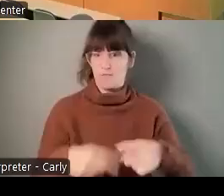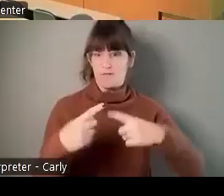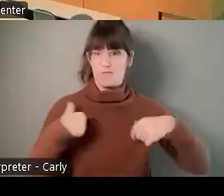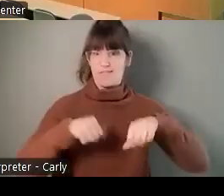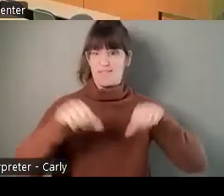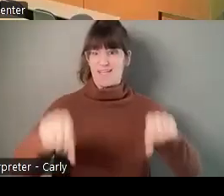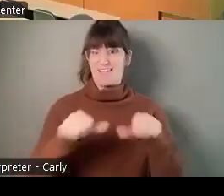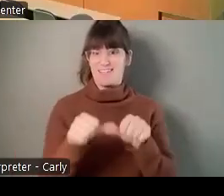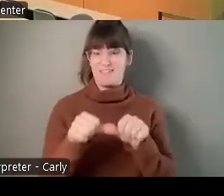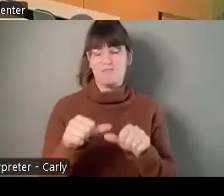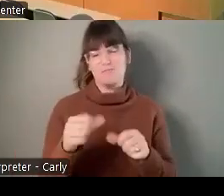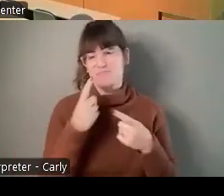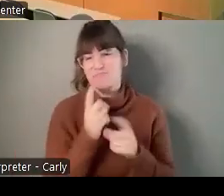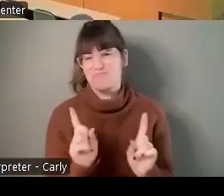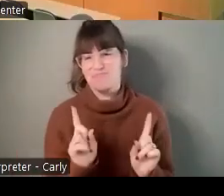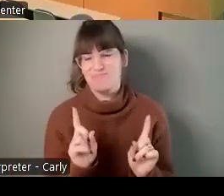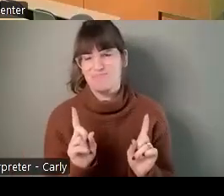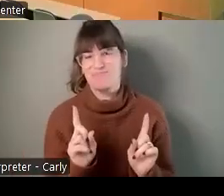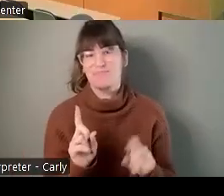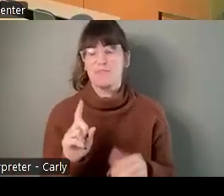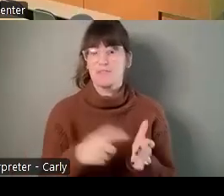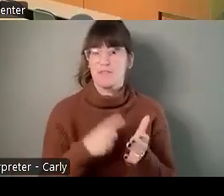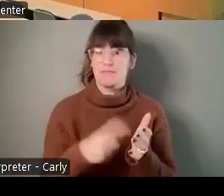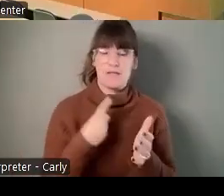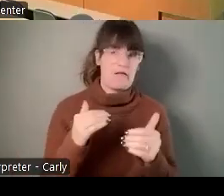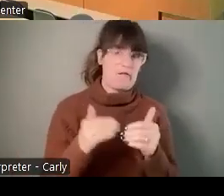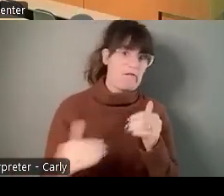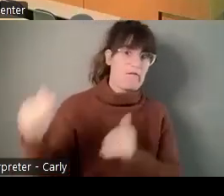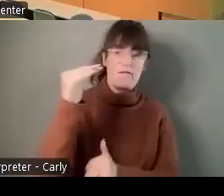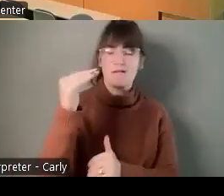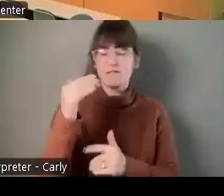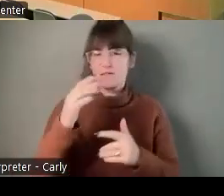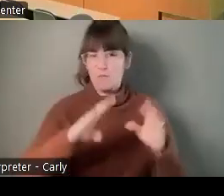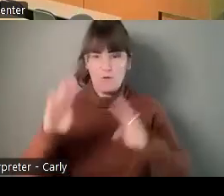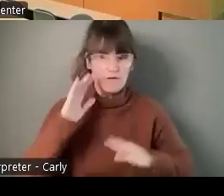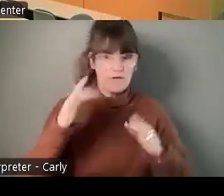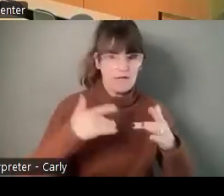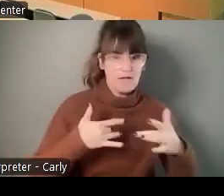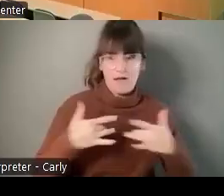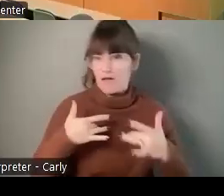it works well. I think it's also we can go too far worrying that having another connection with